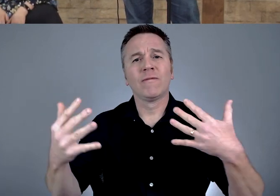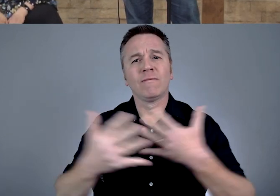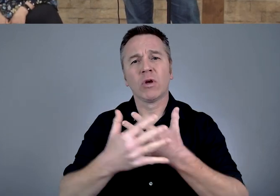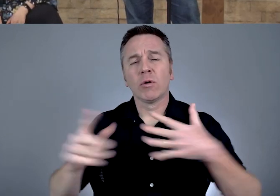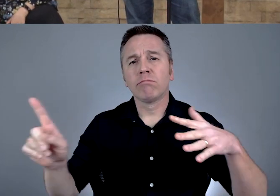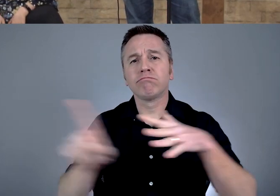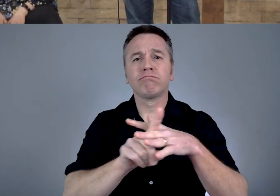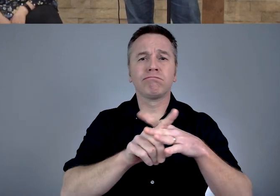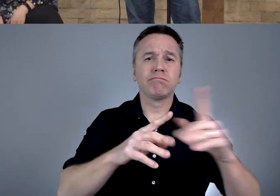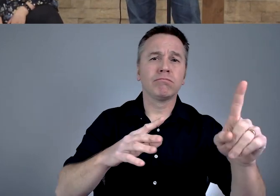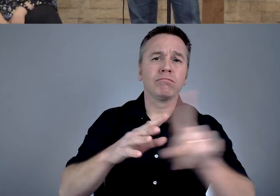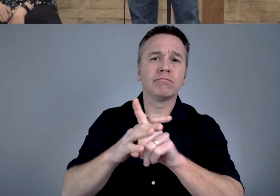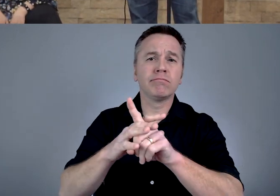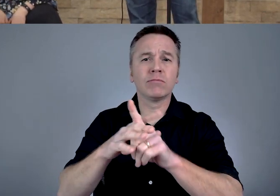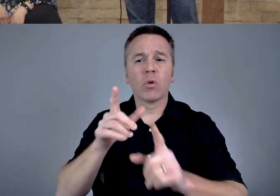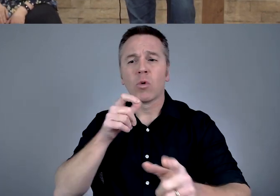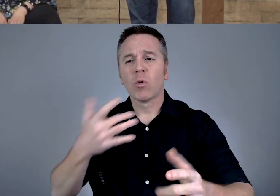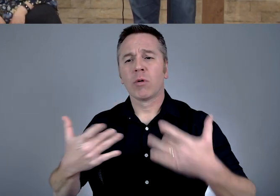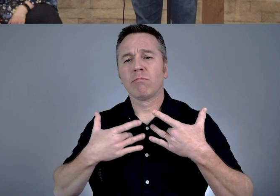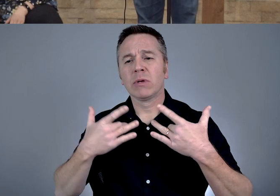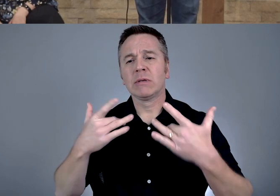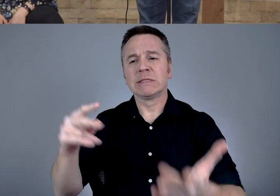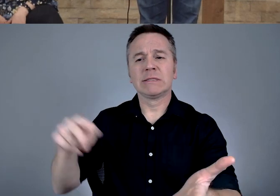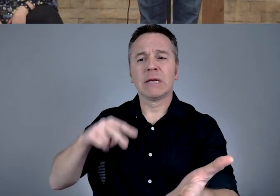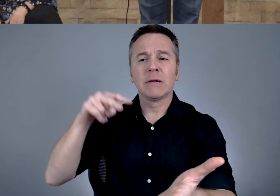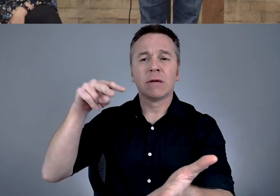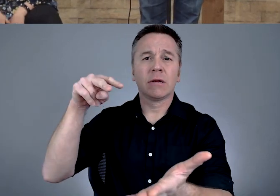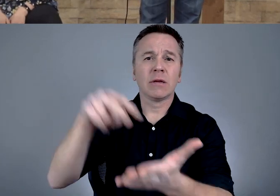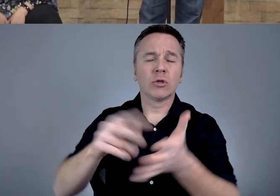Who stands above the stormy trial?